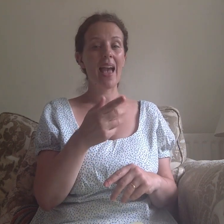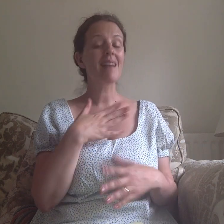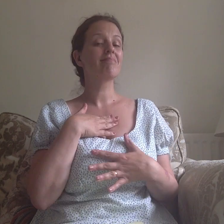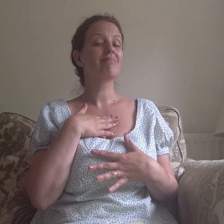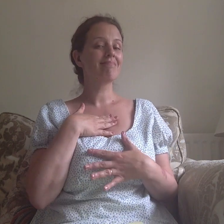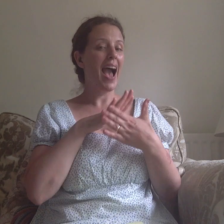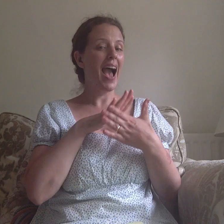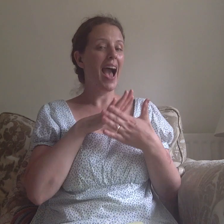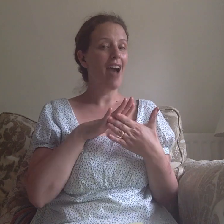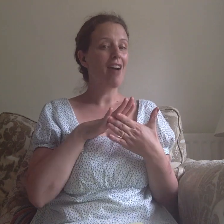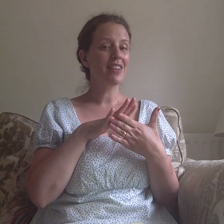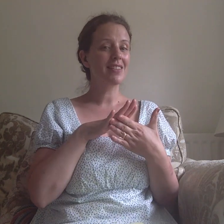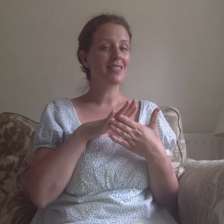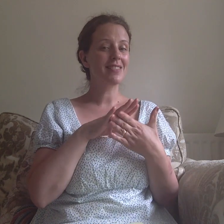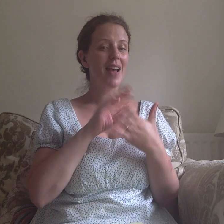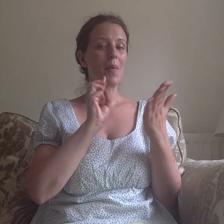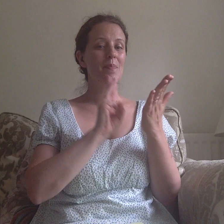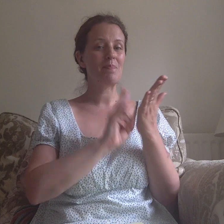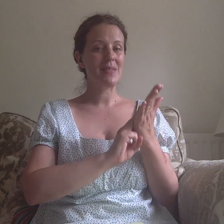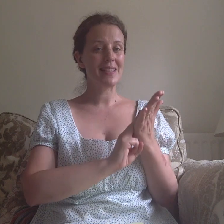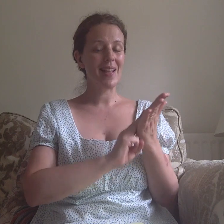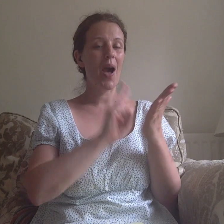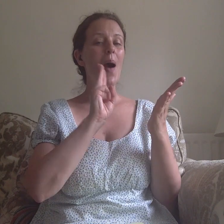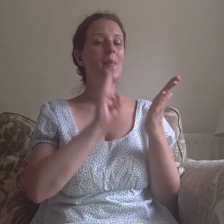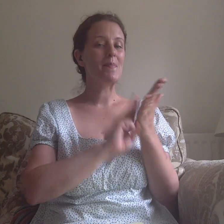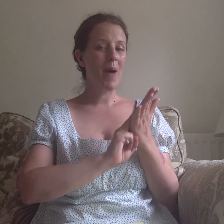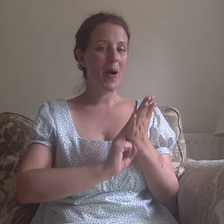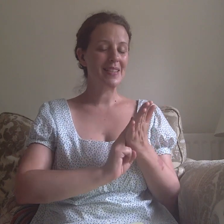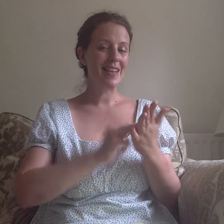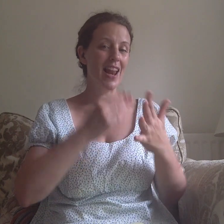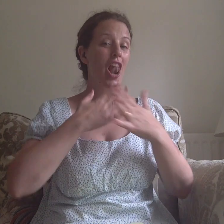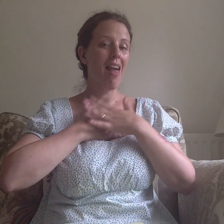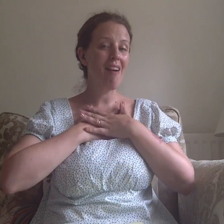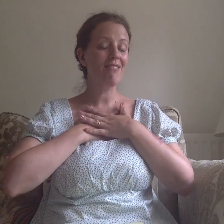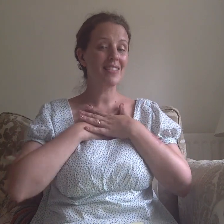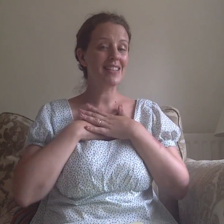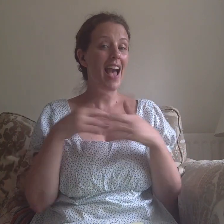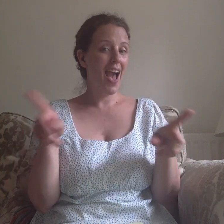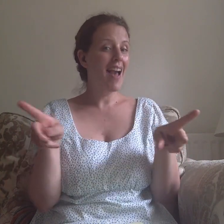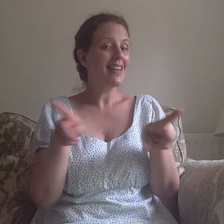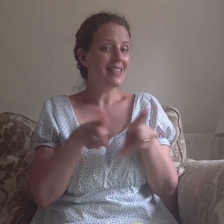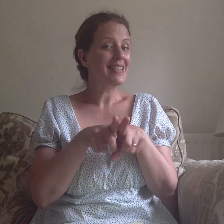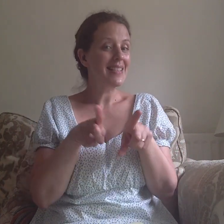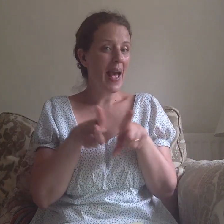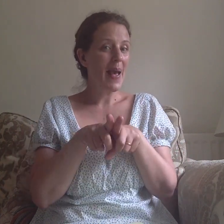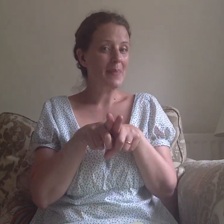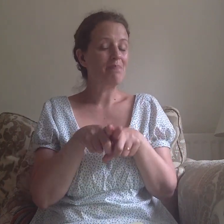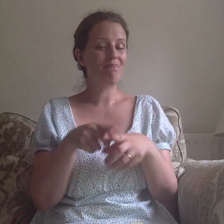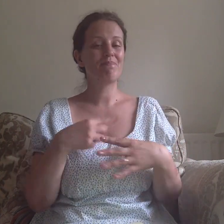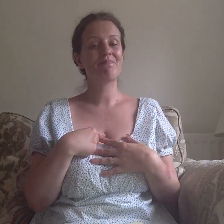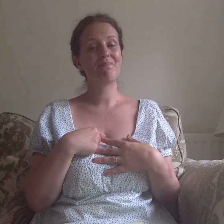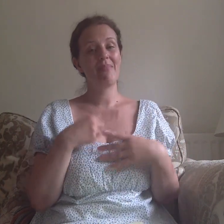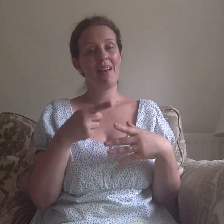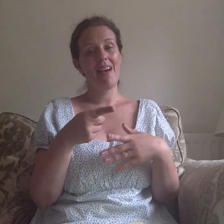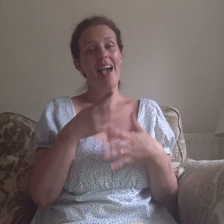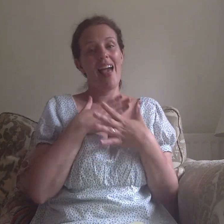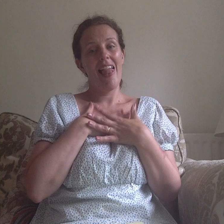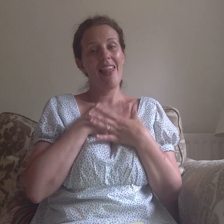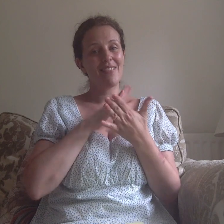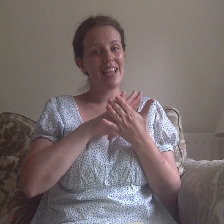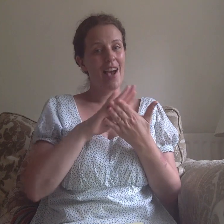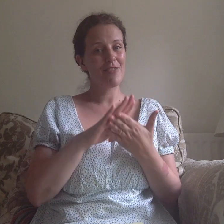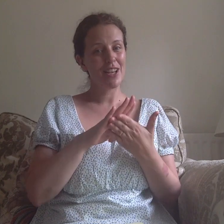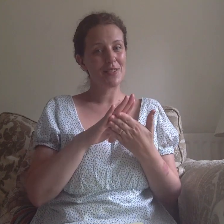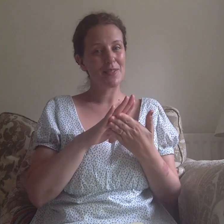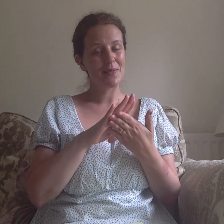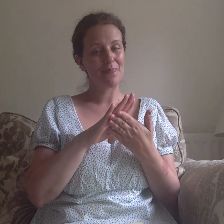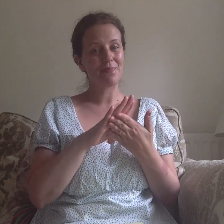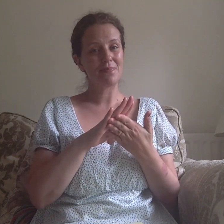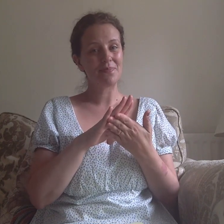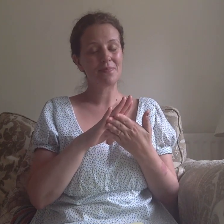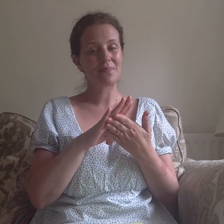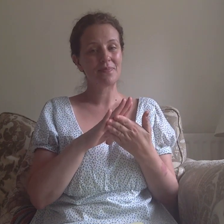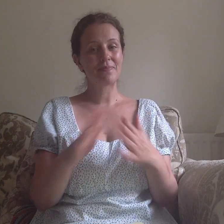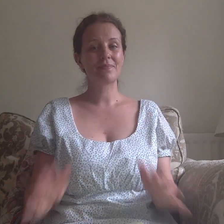Harriet loved Mr Martin and he loved Harriet.